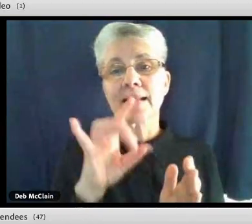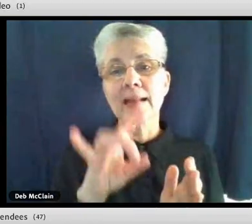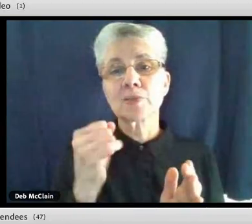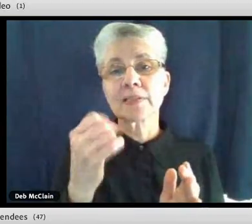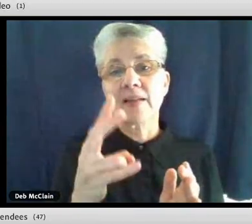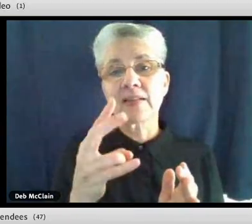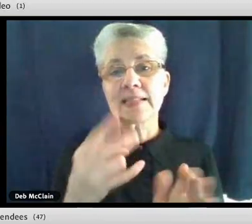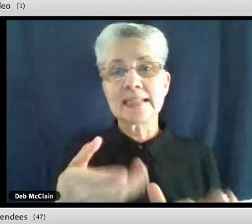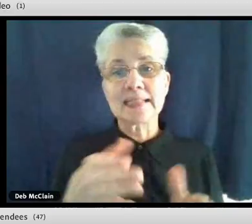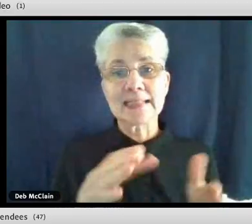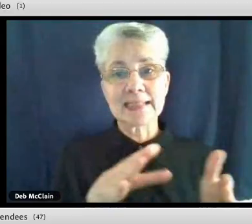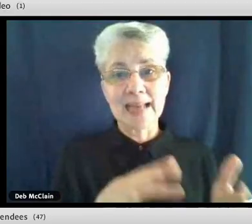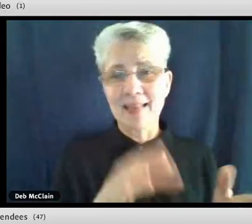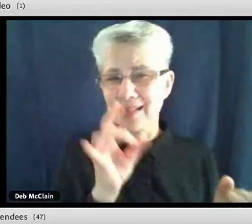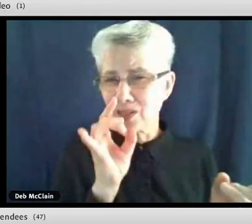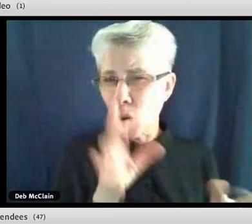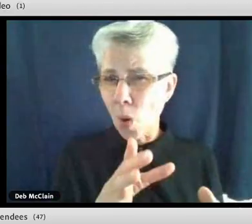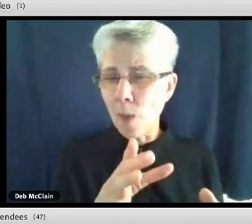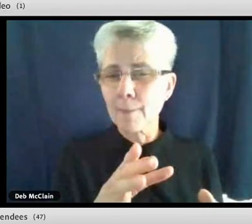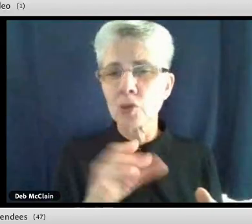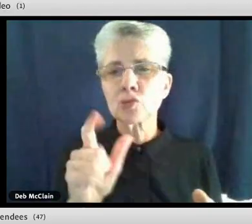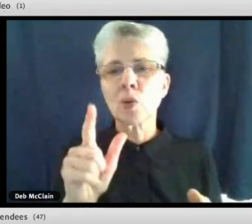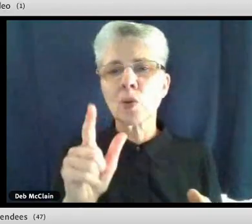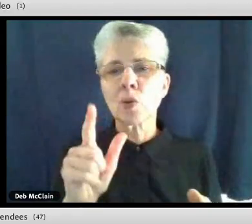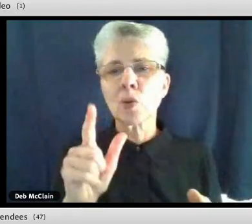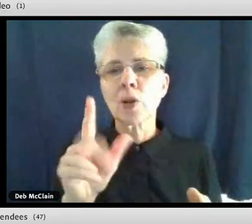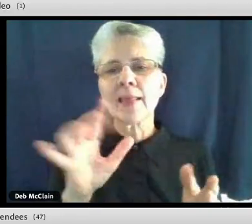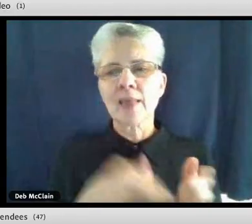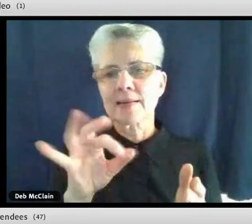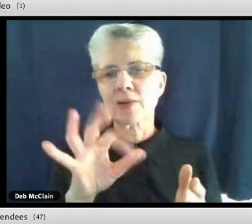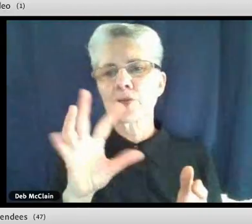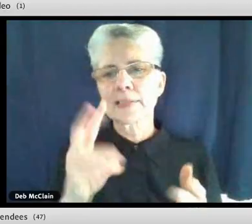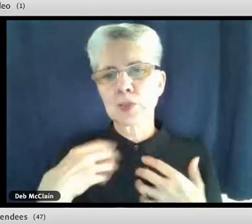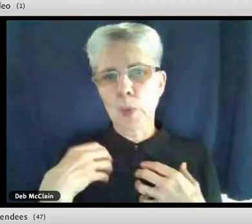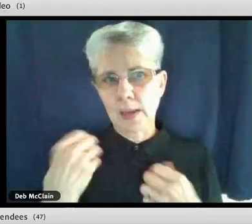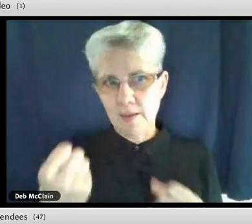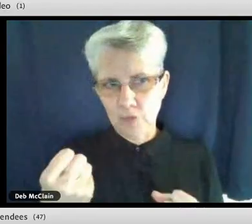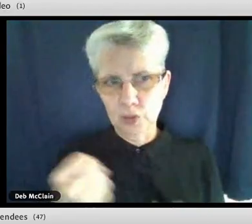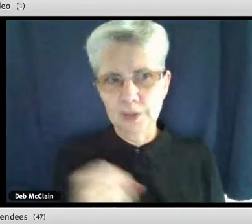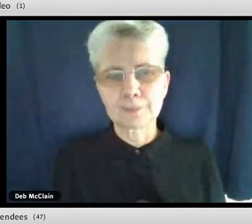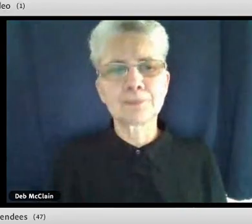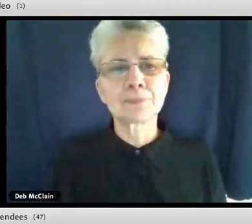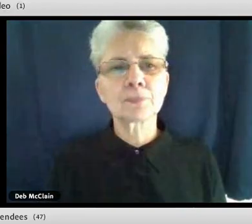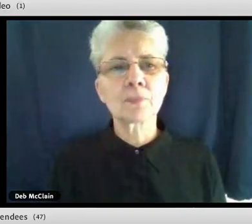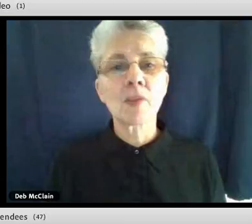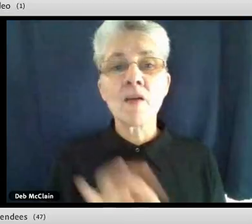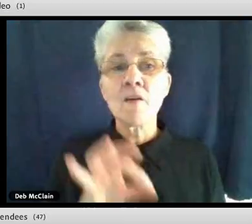Horrible. Twenty-three thousand, nine hundred and six recovered. Of course, Florida, and again, everything I'm showing you